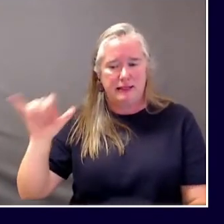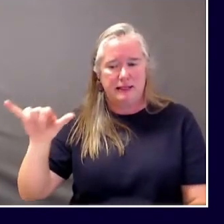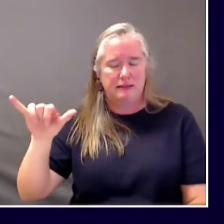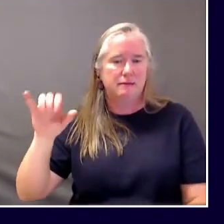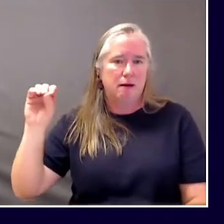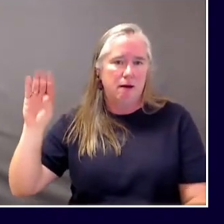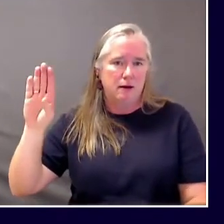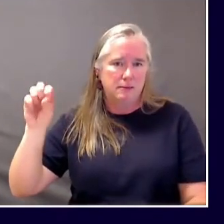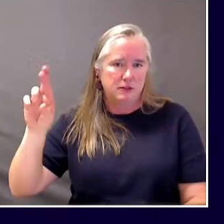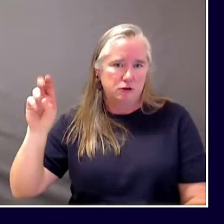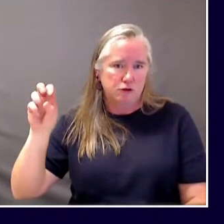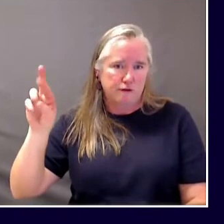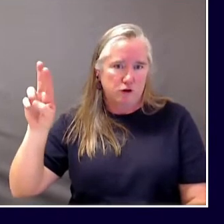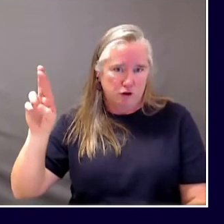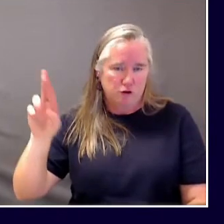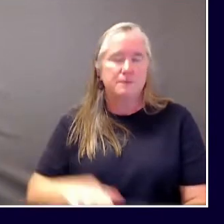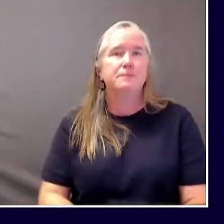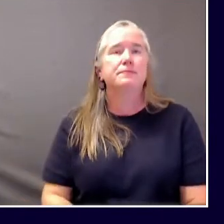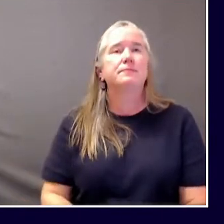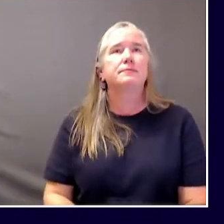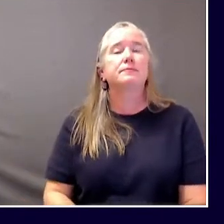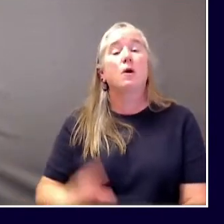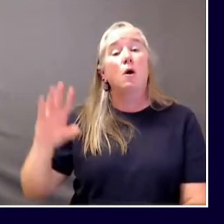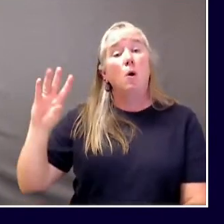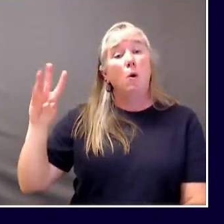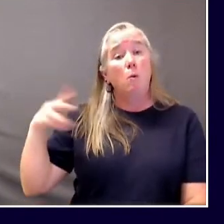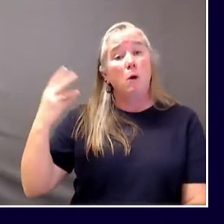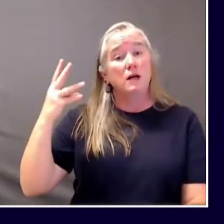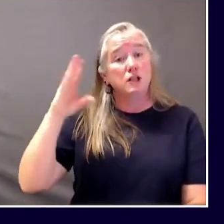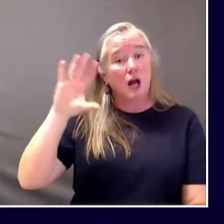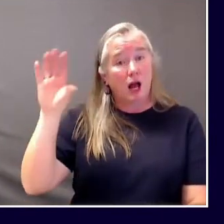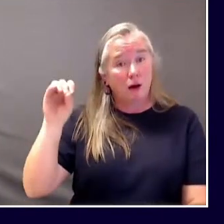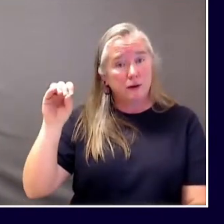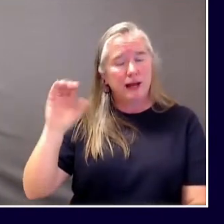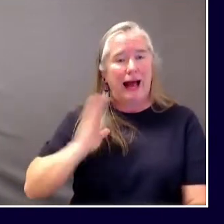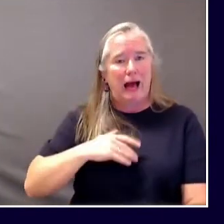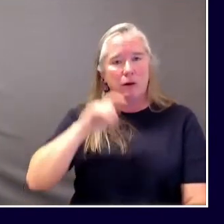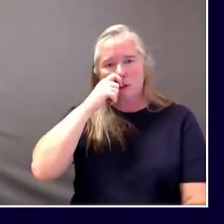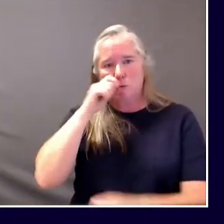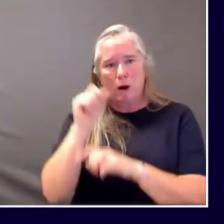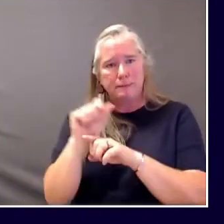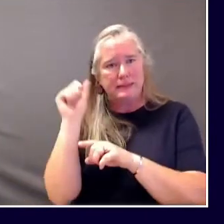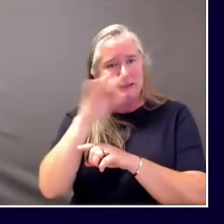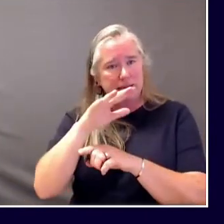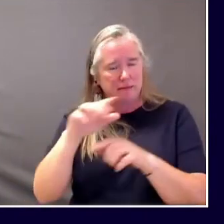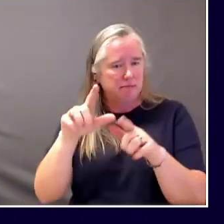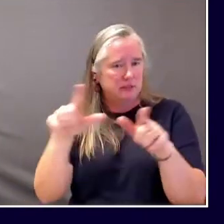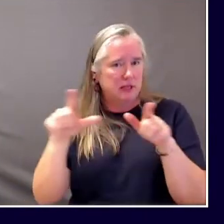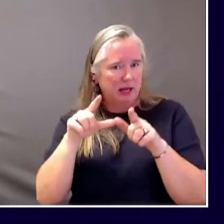Washington County callous regional hospital is our swab